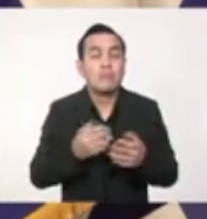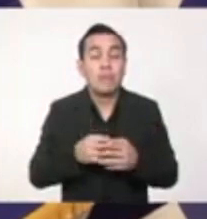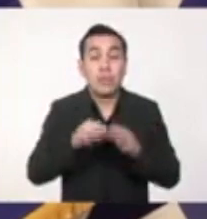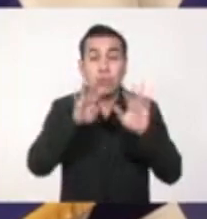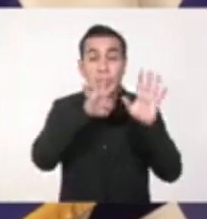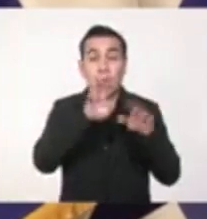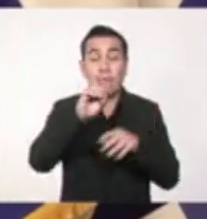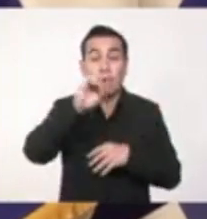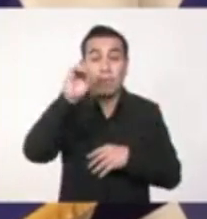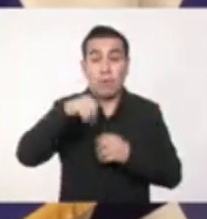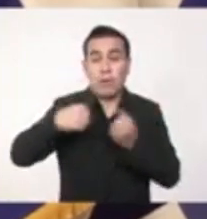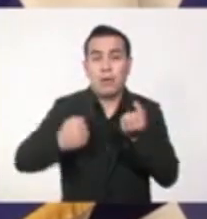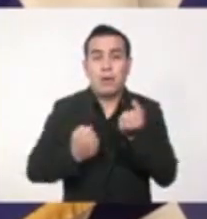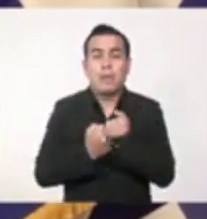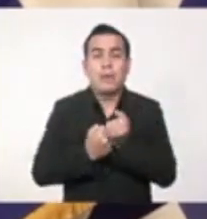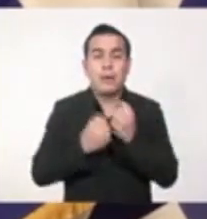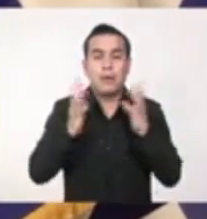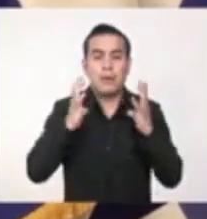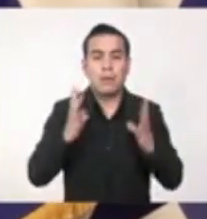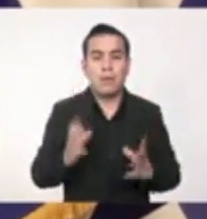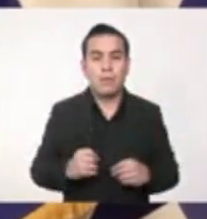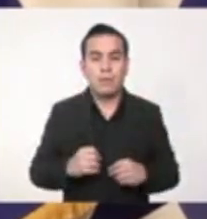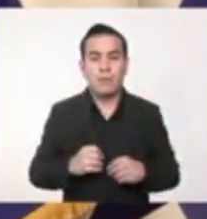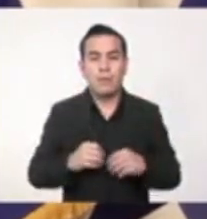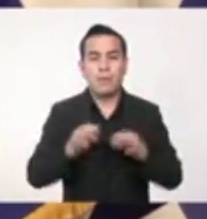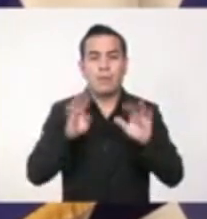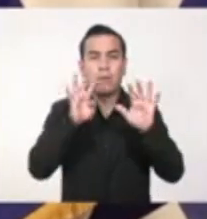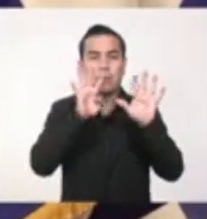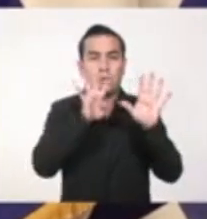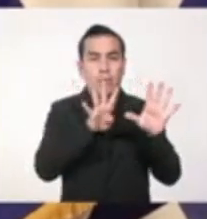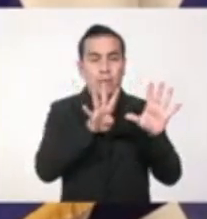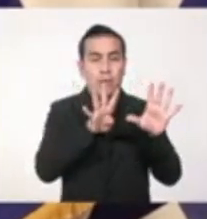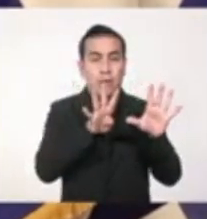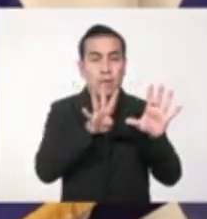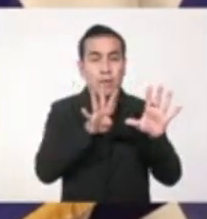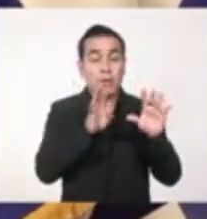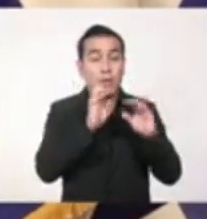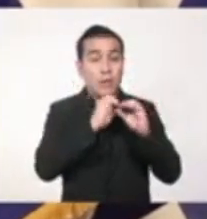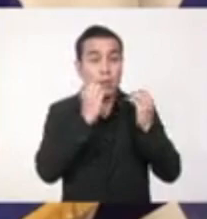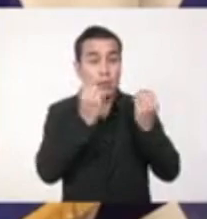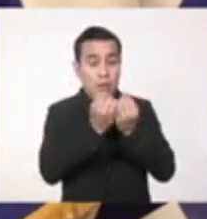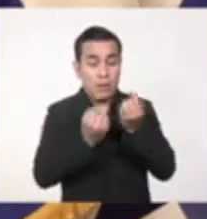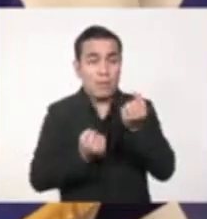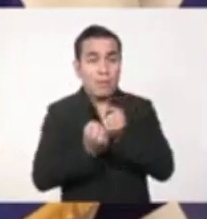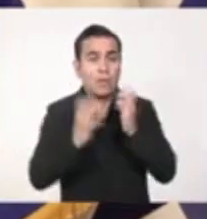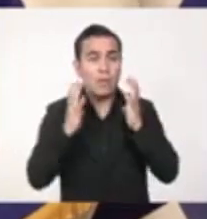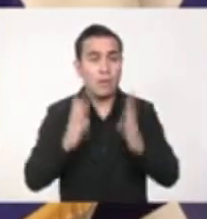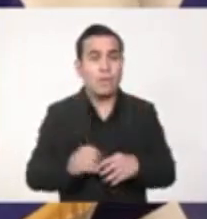supports the government, there must have been nine organizations by government, and an anti-government to be a